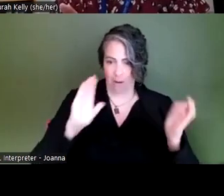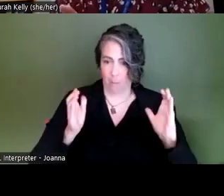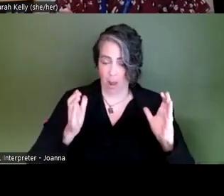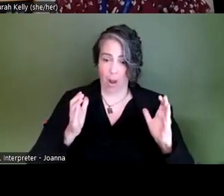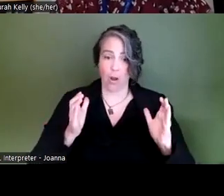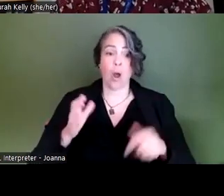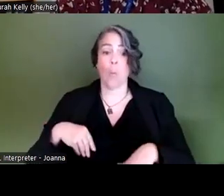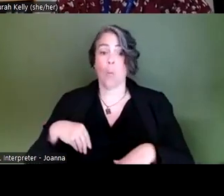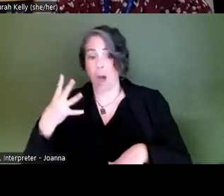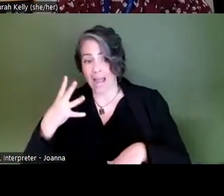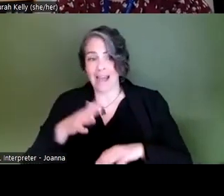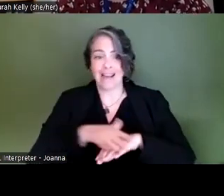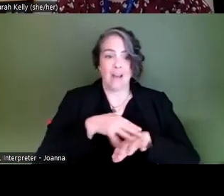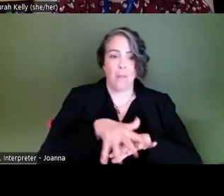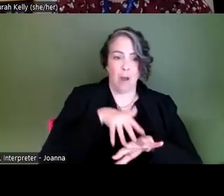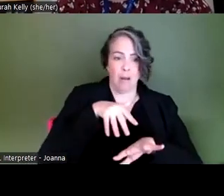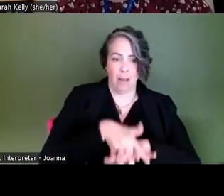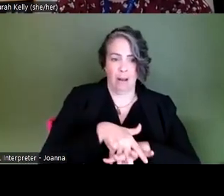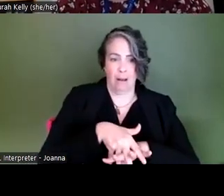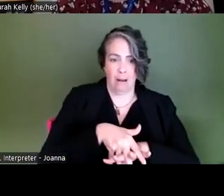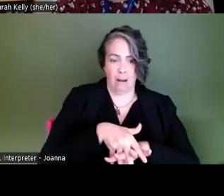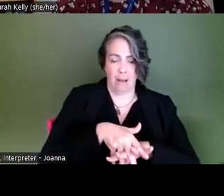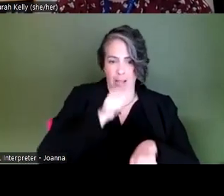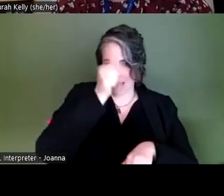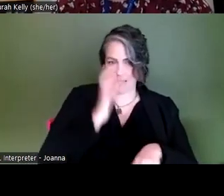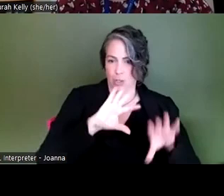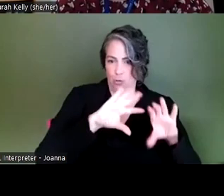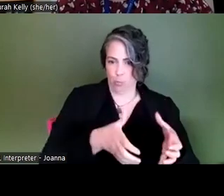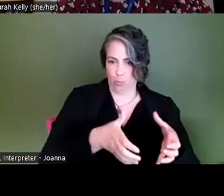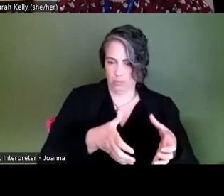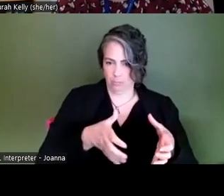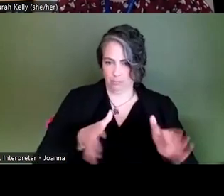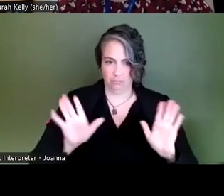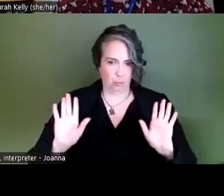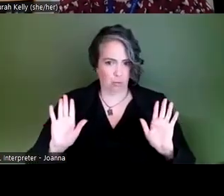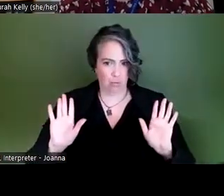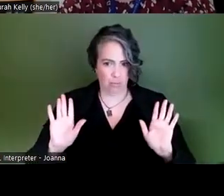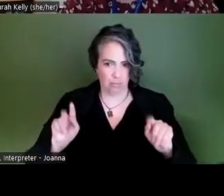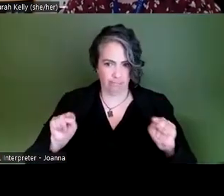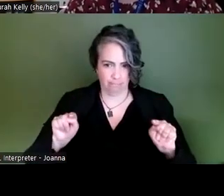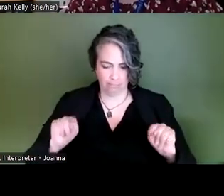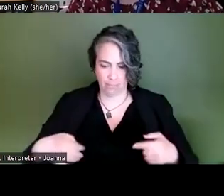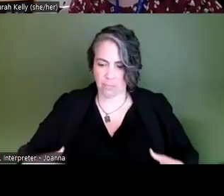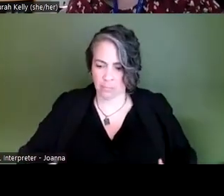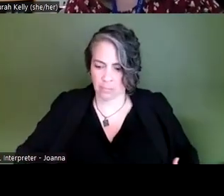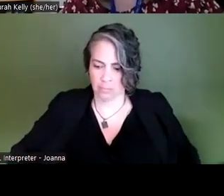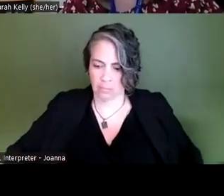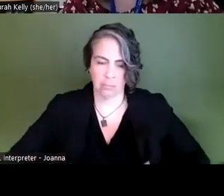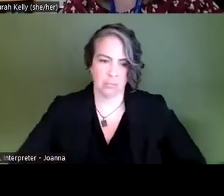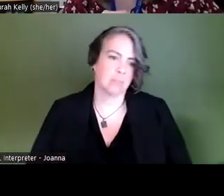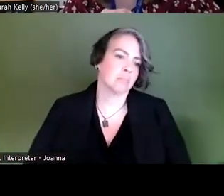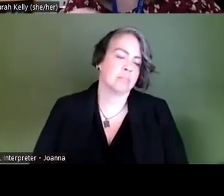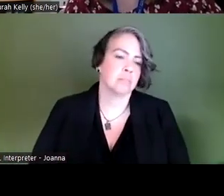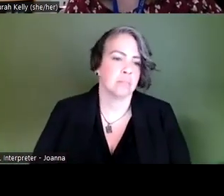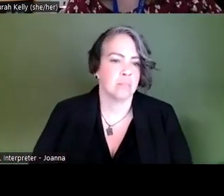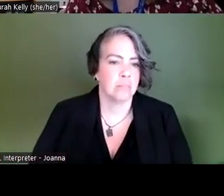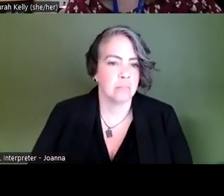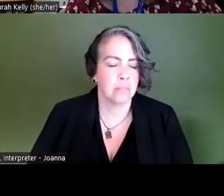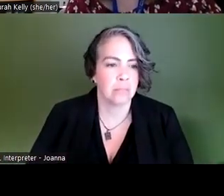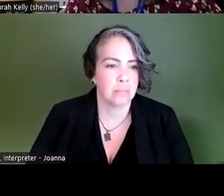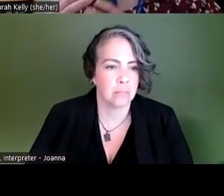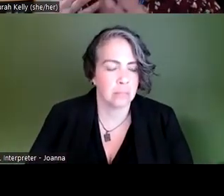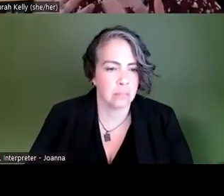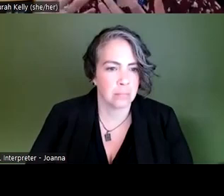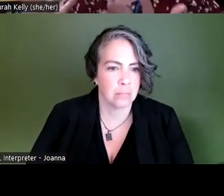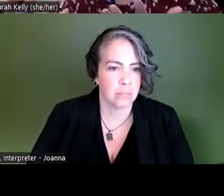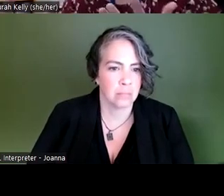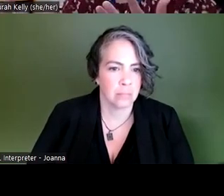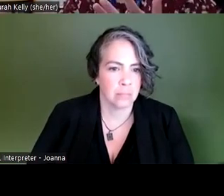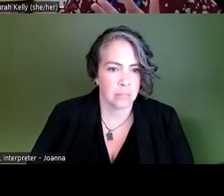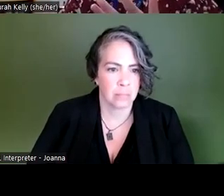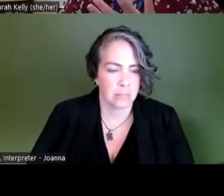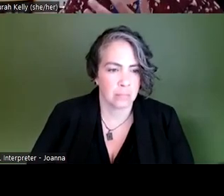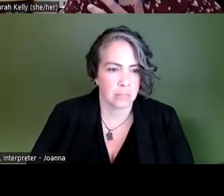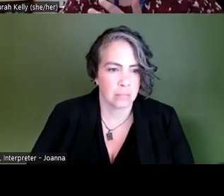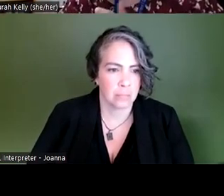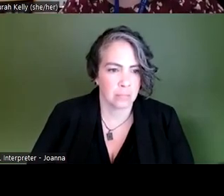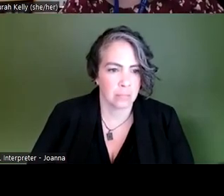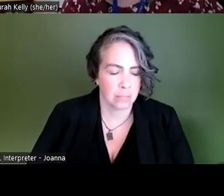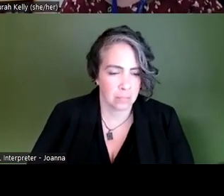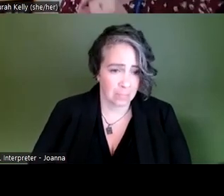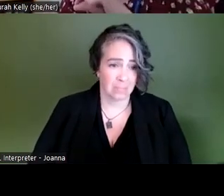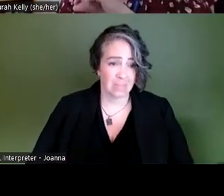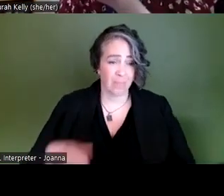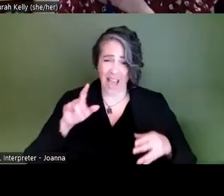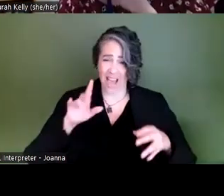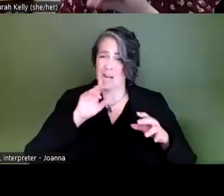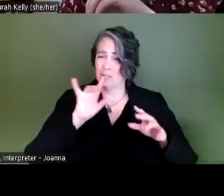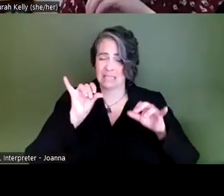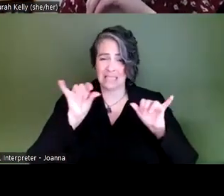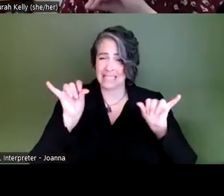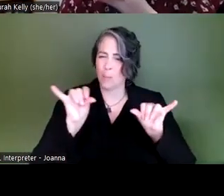groups. So here what we're showing are very similar sets of analyzes with alcohol use and